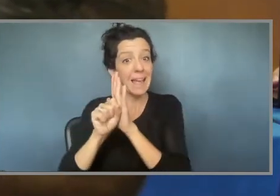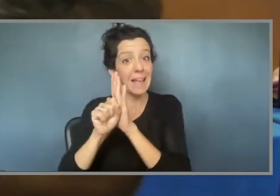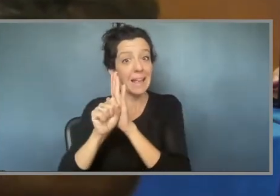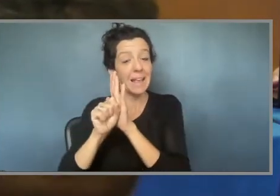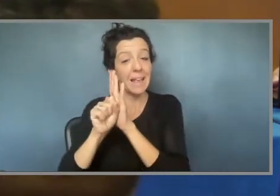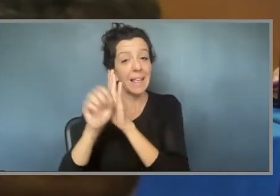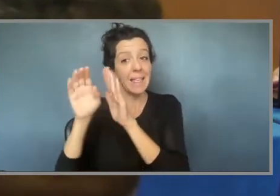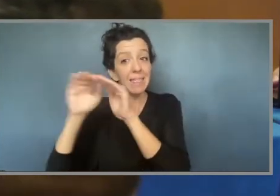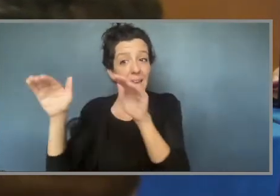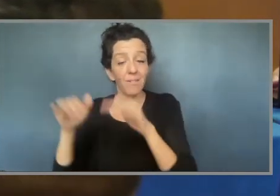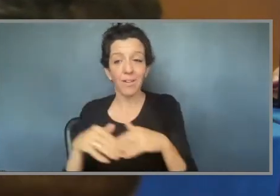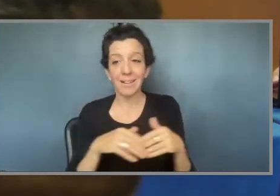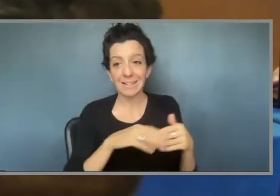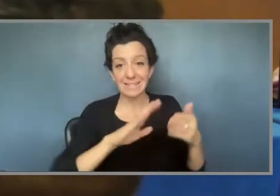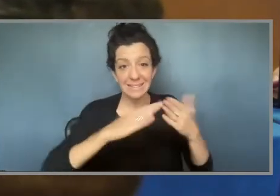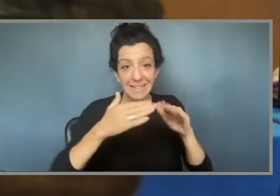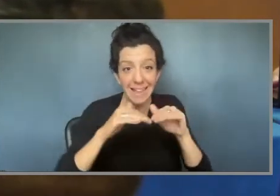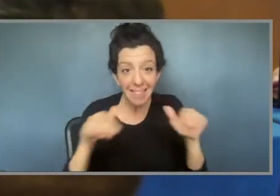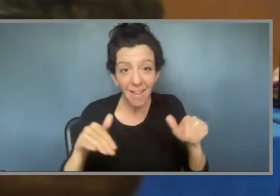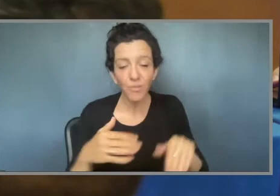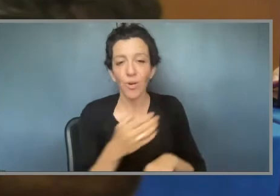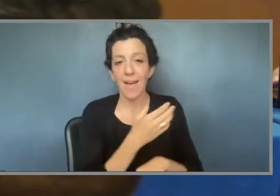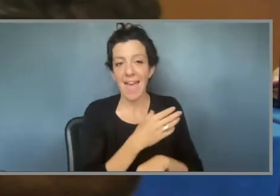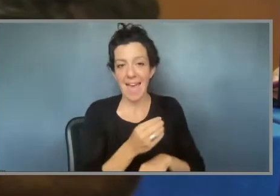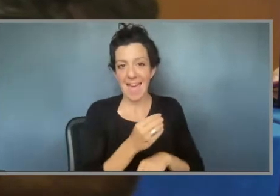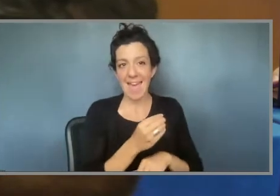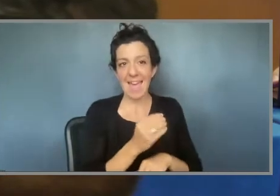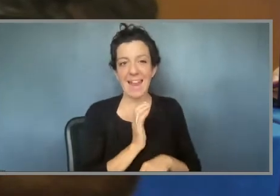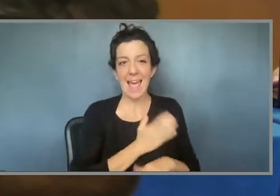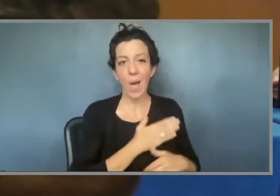Studio: On the state level on the city level different cities as well as even our local districts.